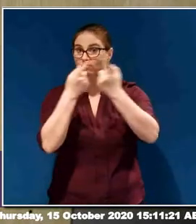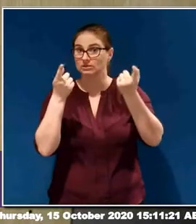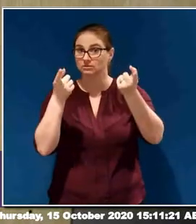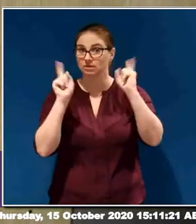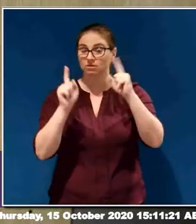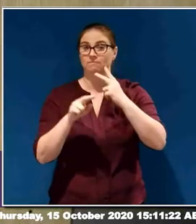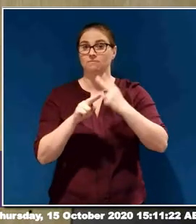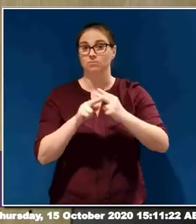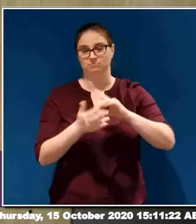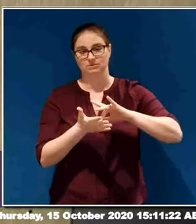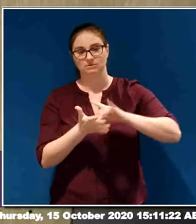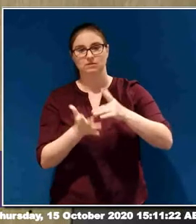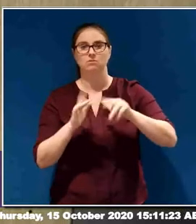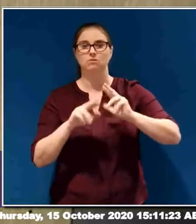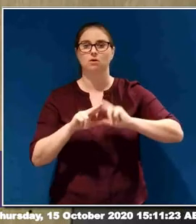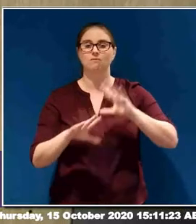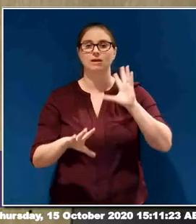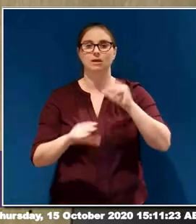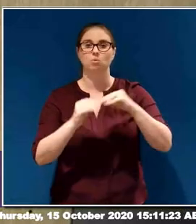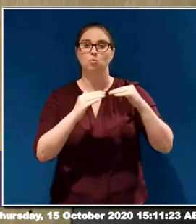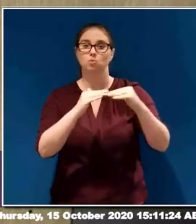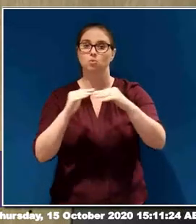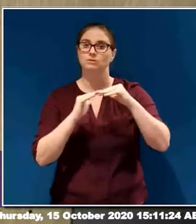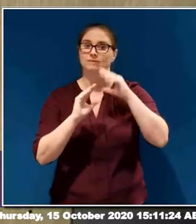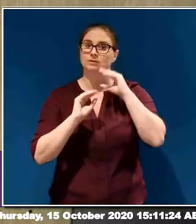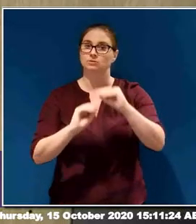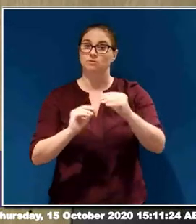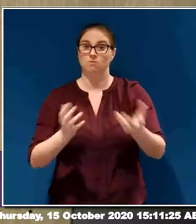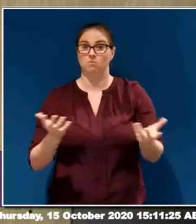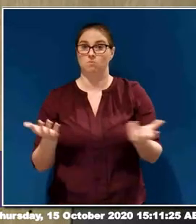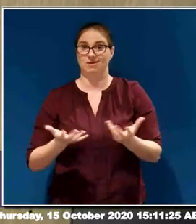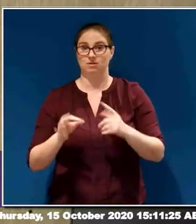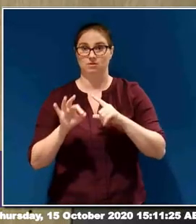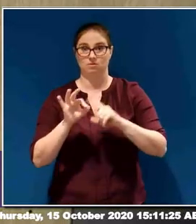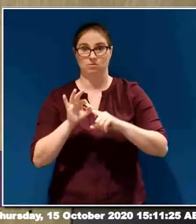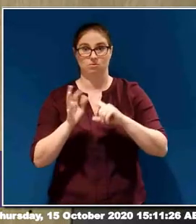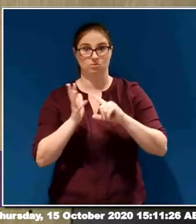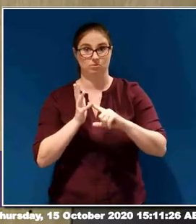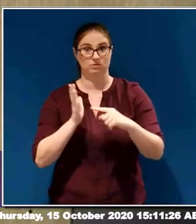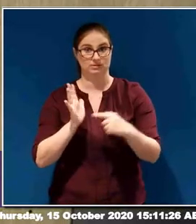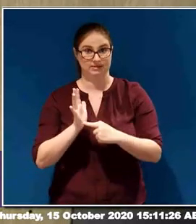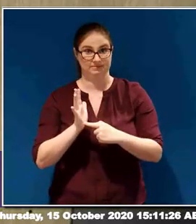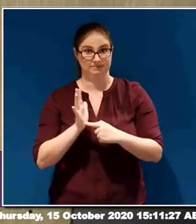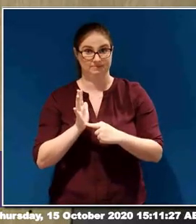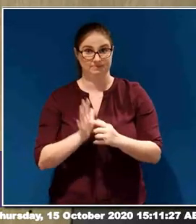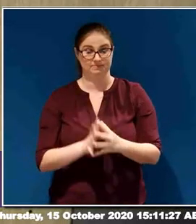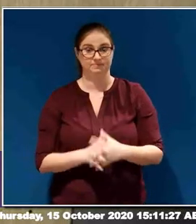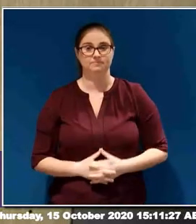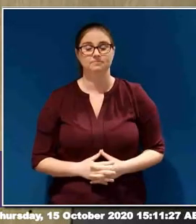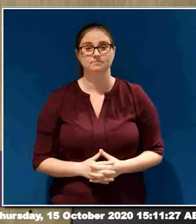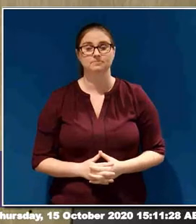Yes. And over the course of your research work, you have conducted